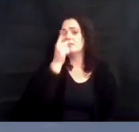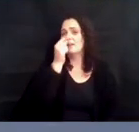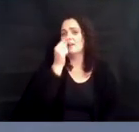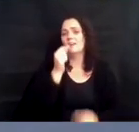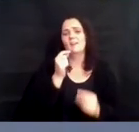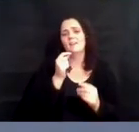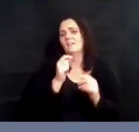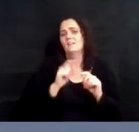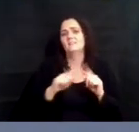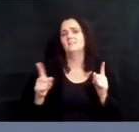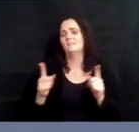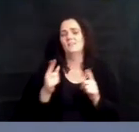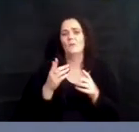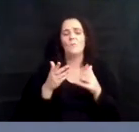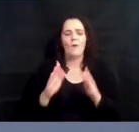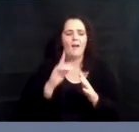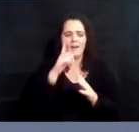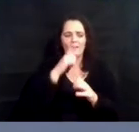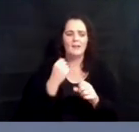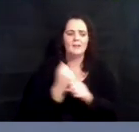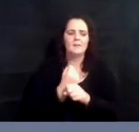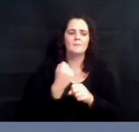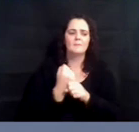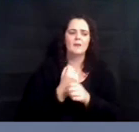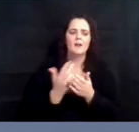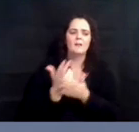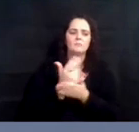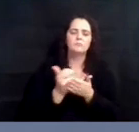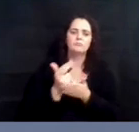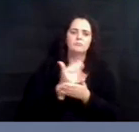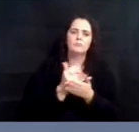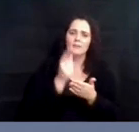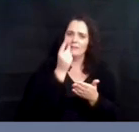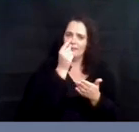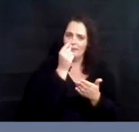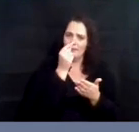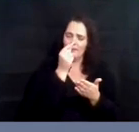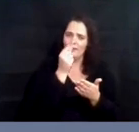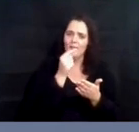to create joints when you're doing these types of drawing paper puppets, one of